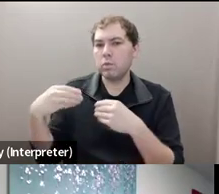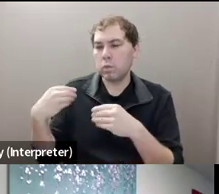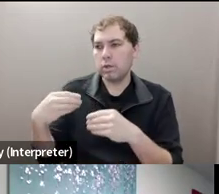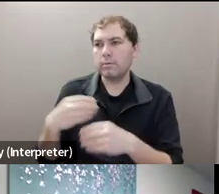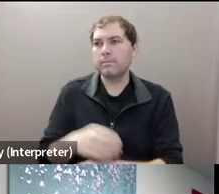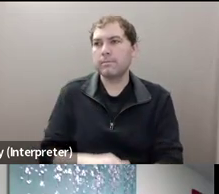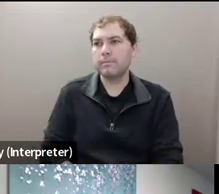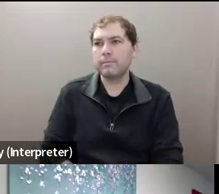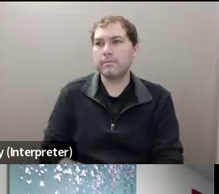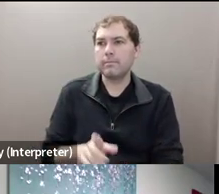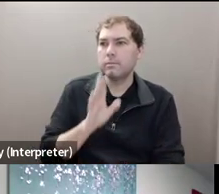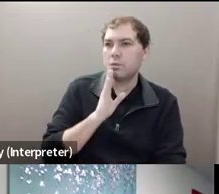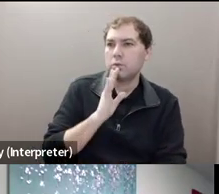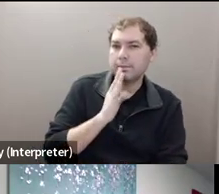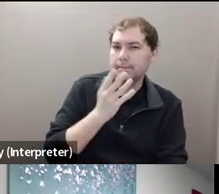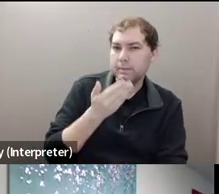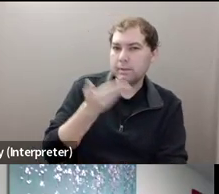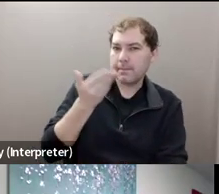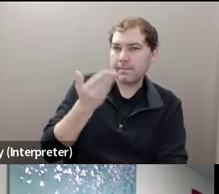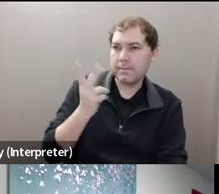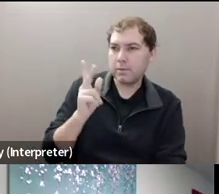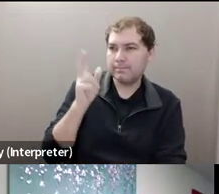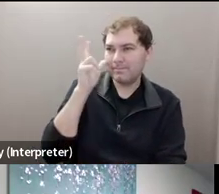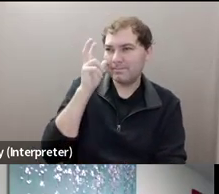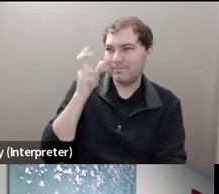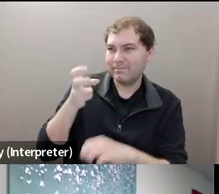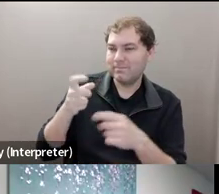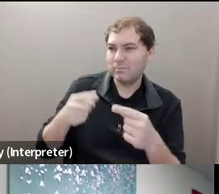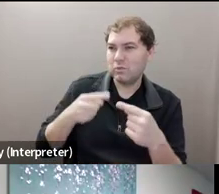Adam w/APRIL: Do you mind speaking up a little bit? I think people are having trouble hearing. Yeah, just.